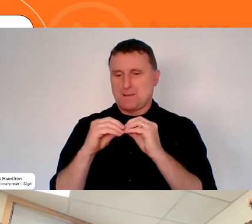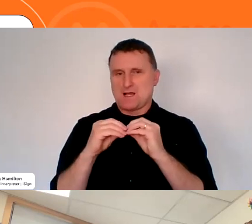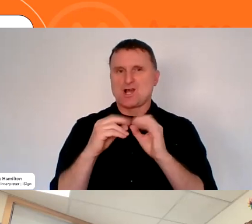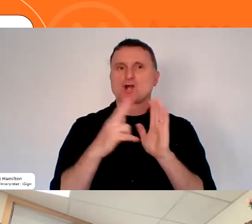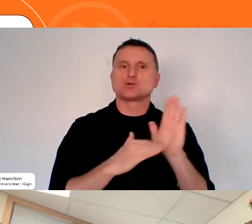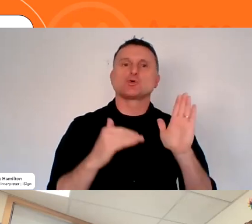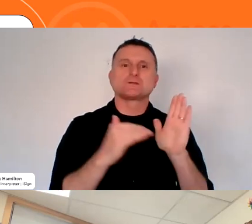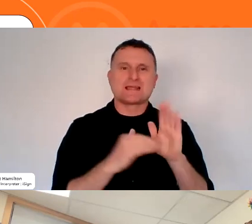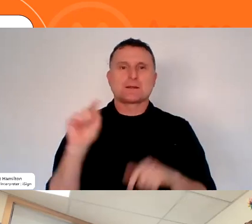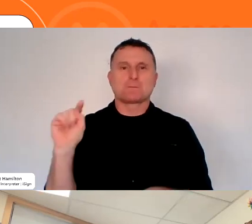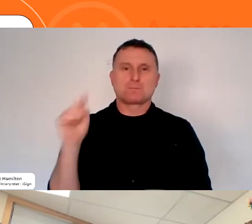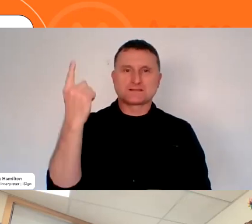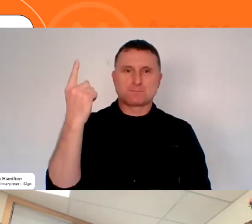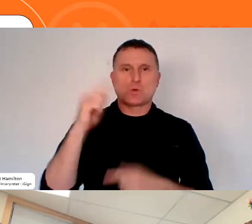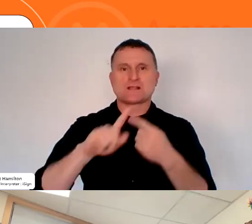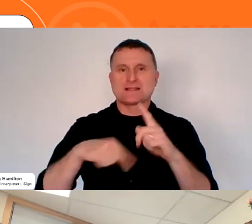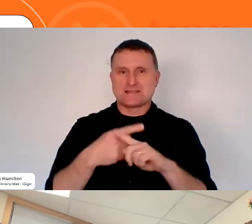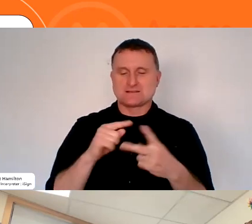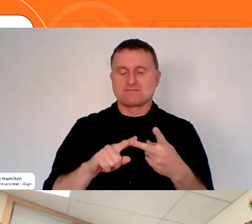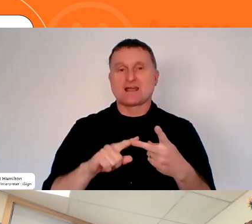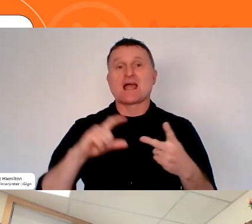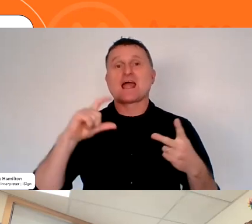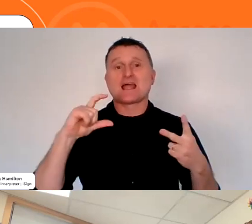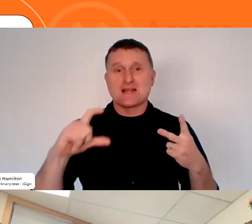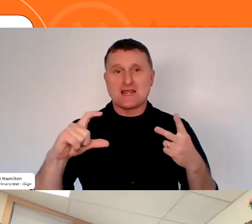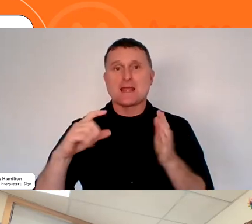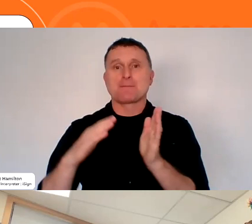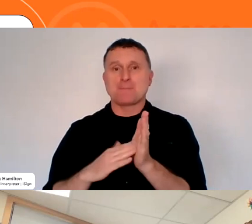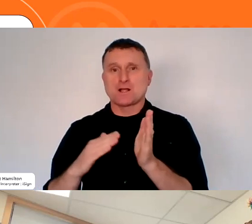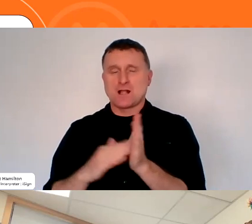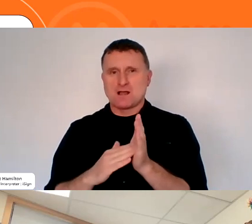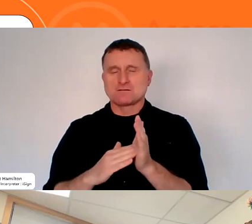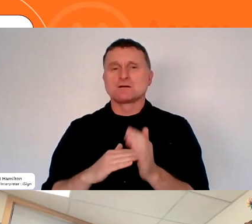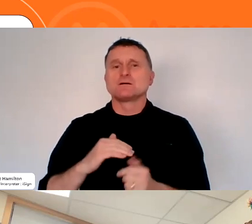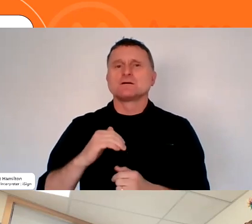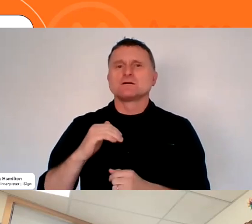executive; Dr Claire Achmad, Te Kaikōmihana Matua, the Chief Children's